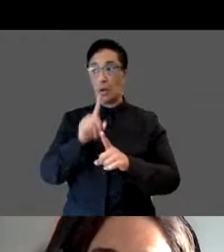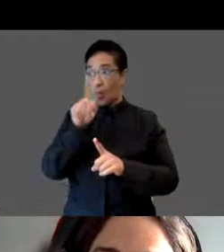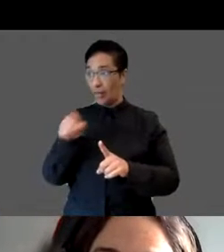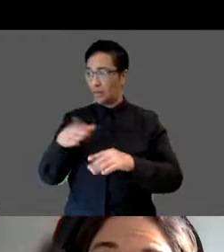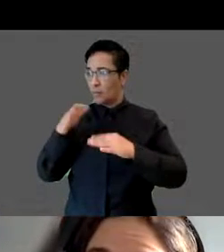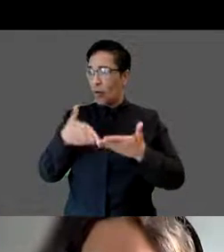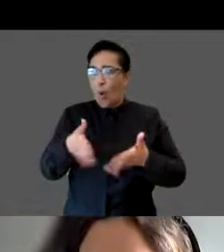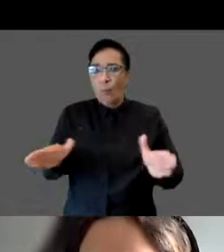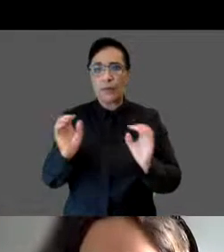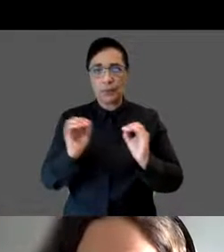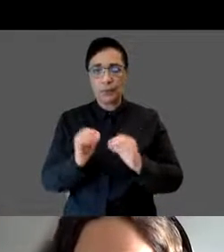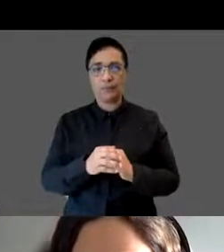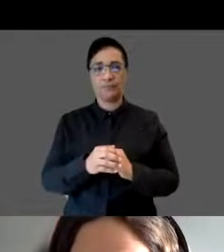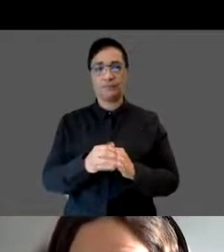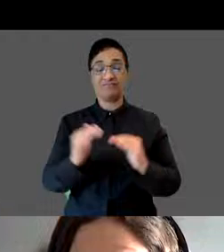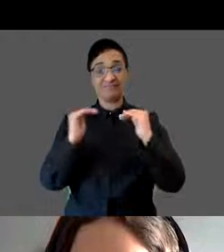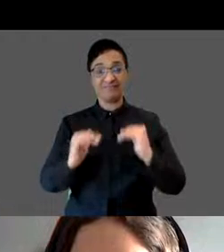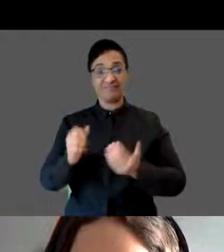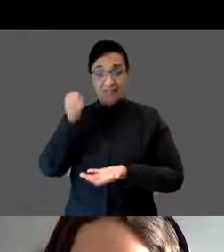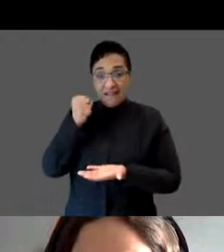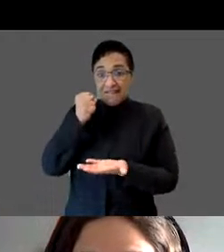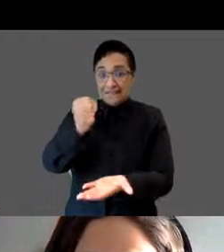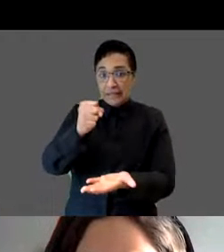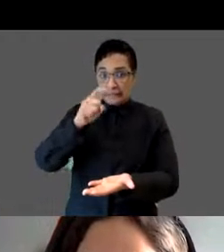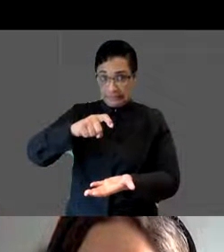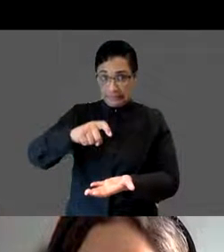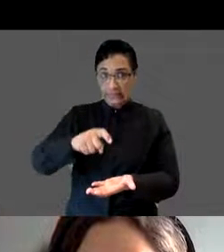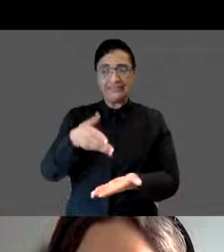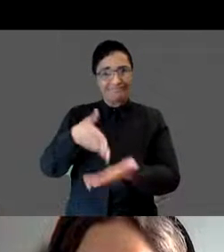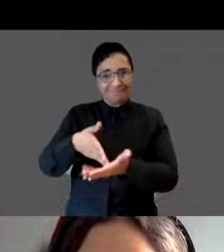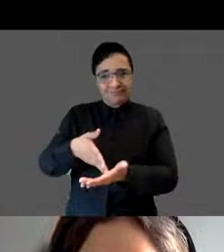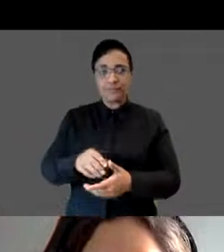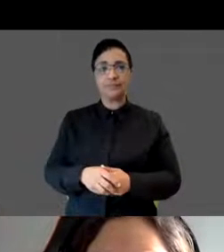The funding to develop these type of products. Accessibility of data.